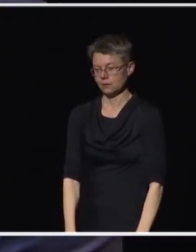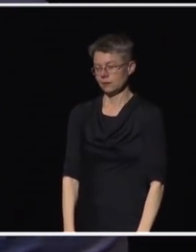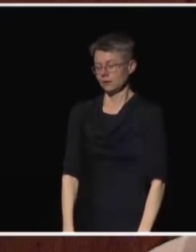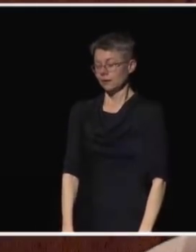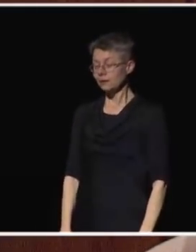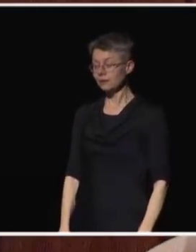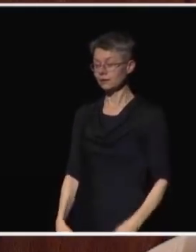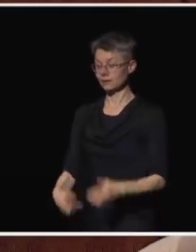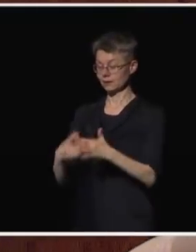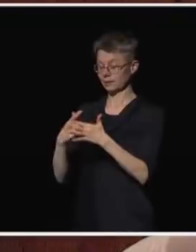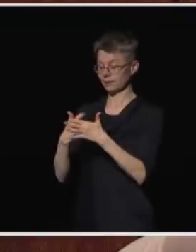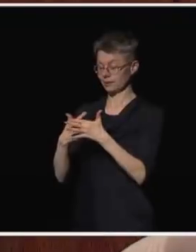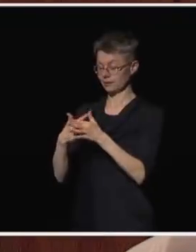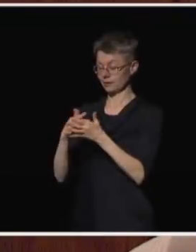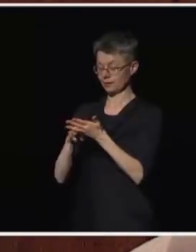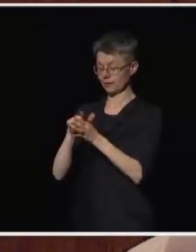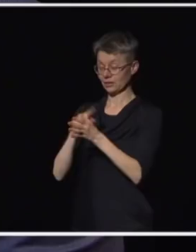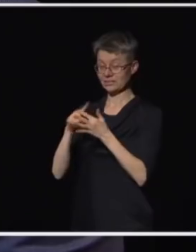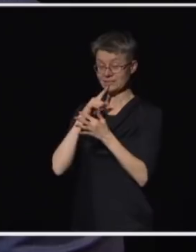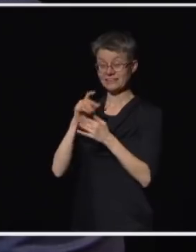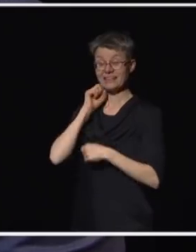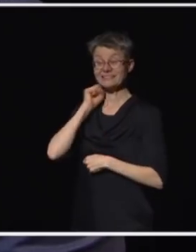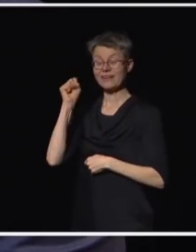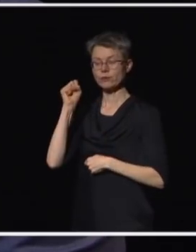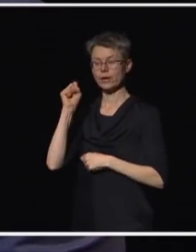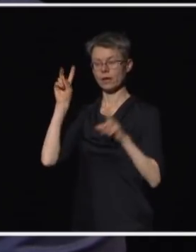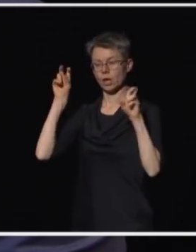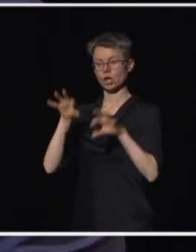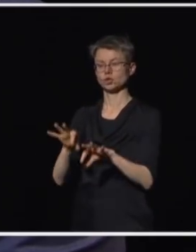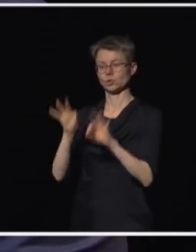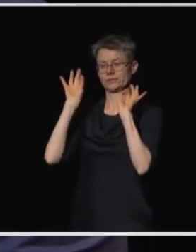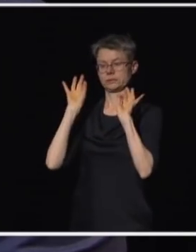Kanye had said slavery was a choice. This is hard.